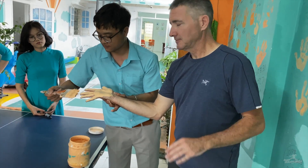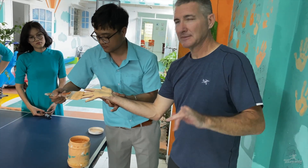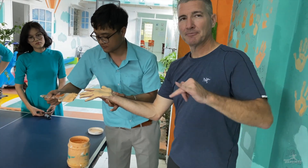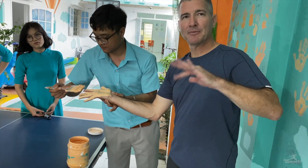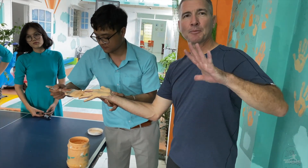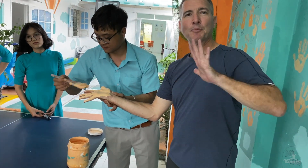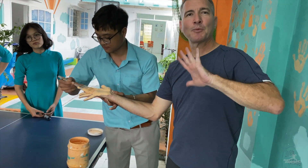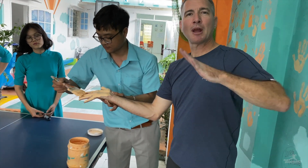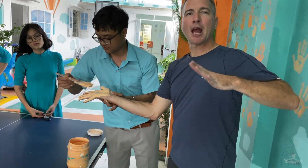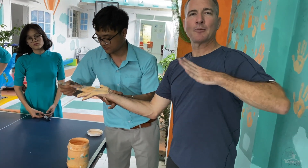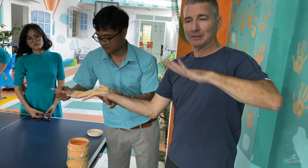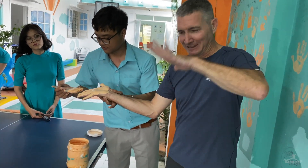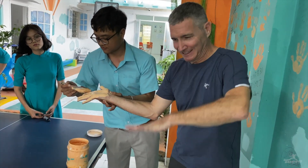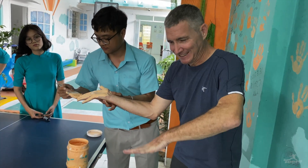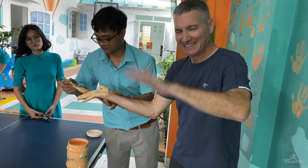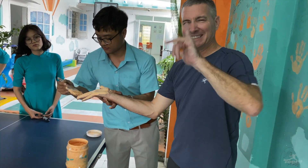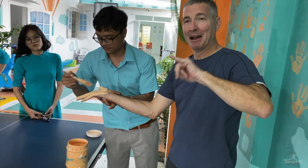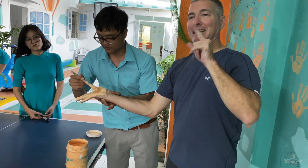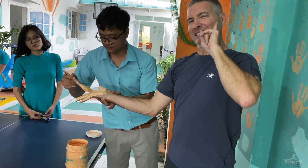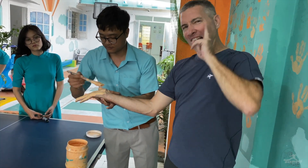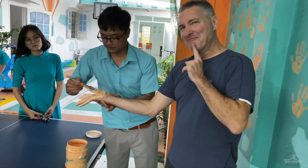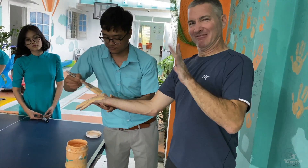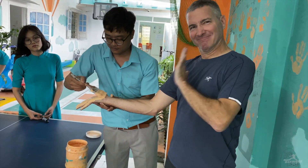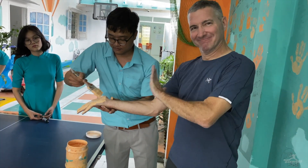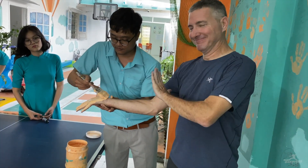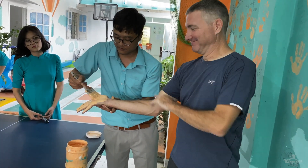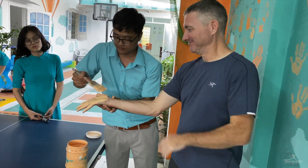This reminds me of the famous Hollywood handprint. This is the deaf version!